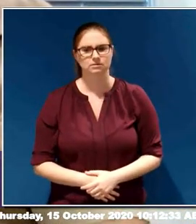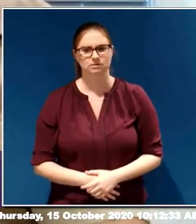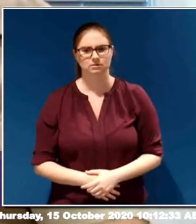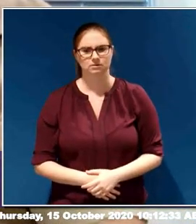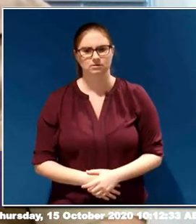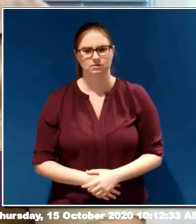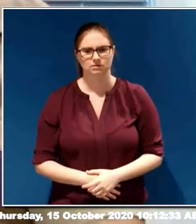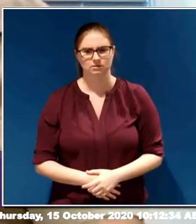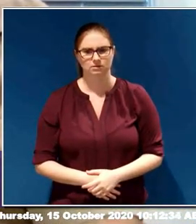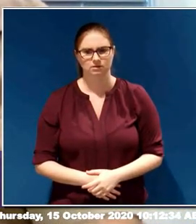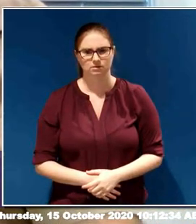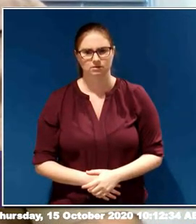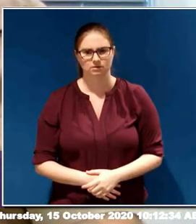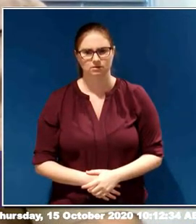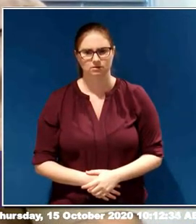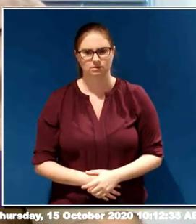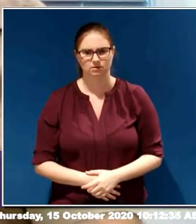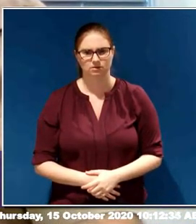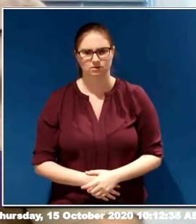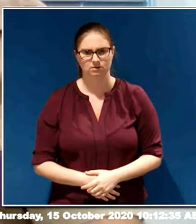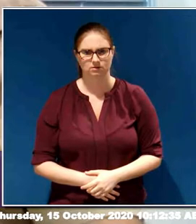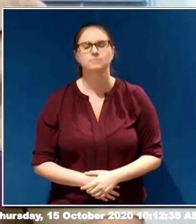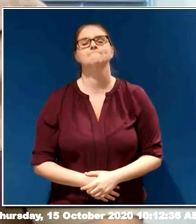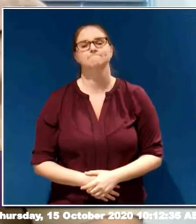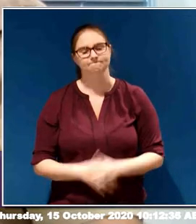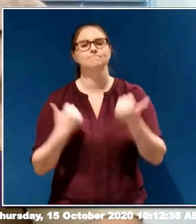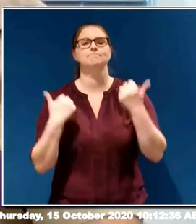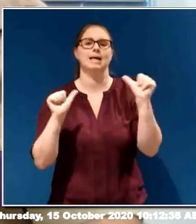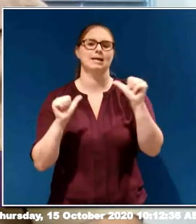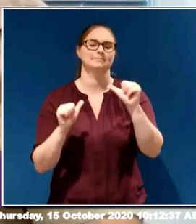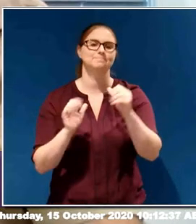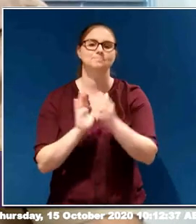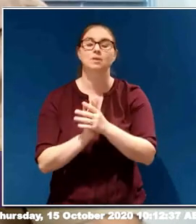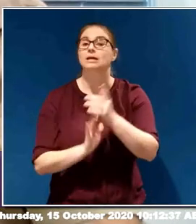His teacher suggested that he repeat, purely because of the